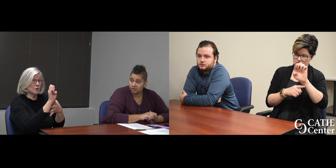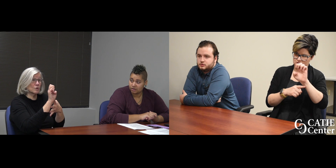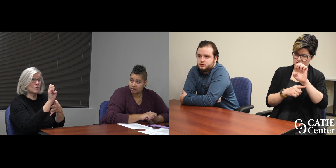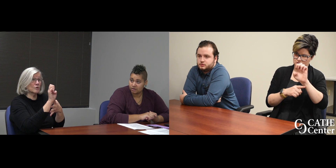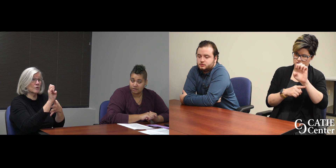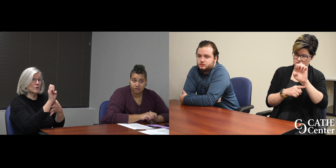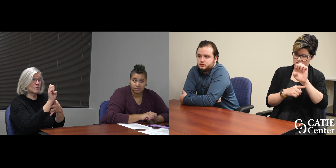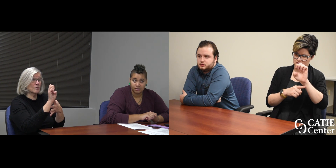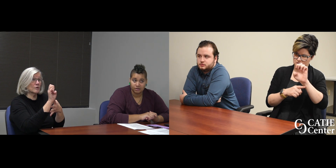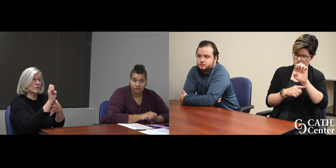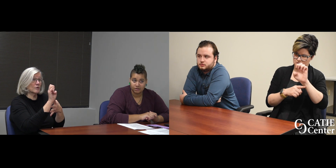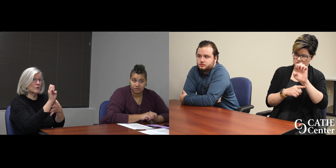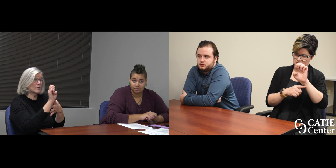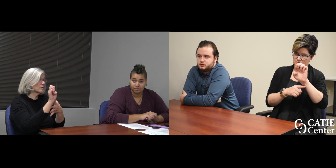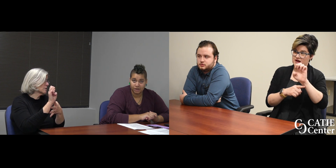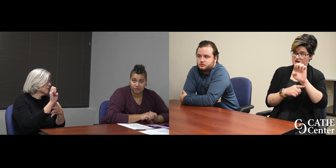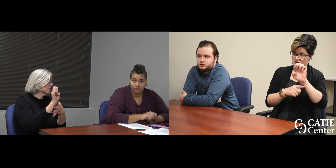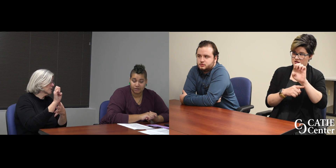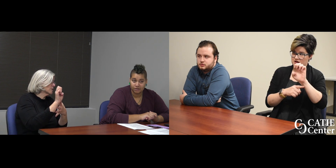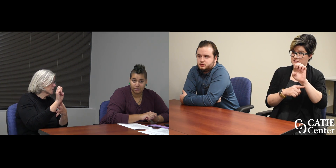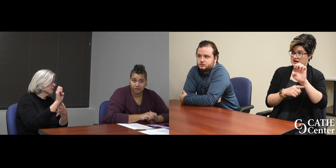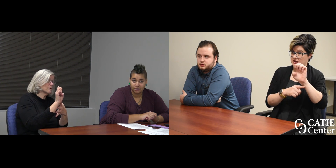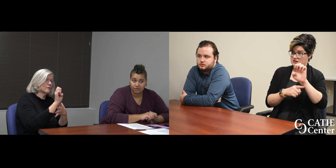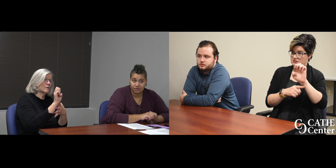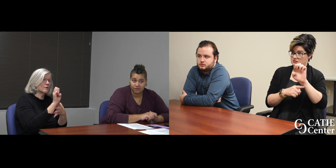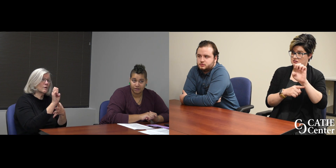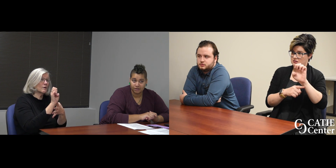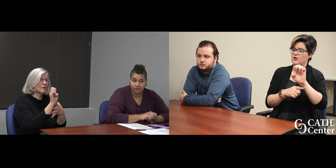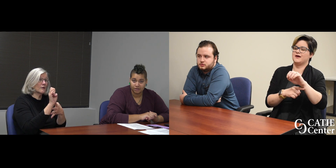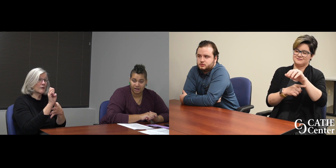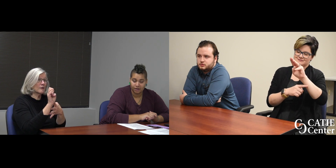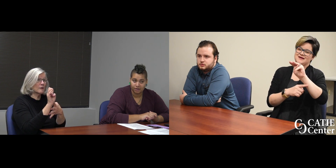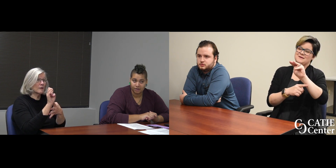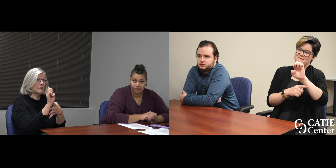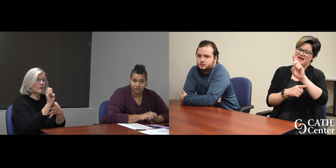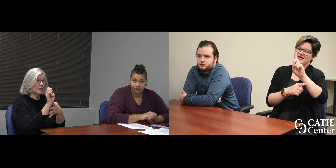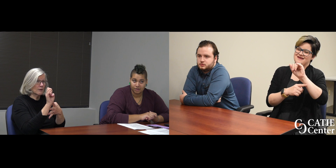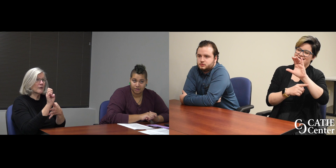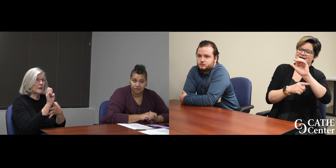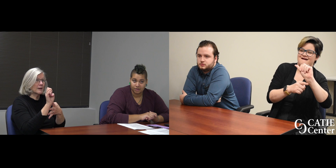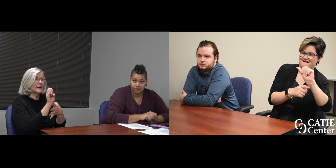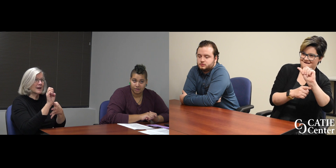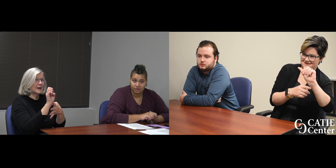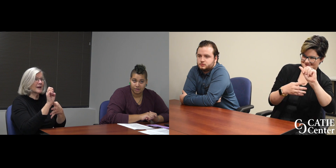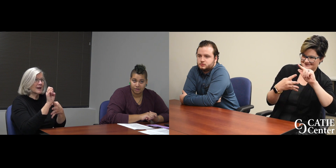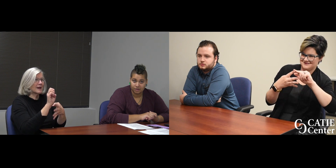Medica. I: Medica and Medicaid?